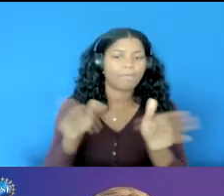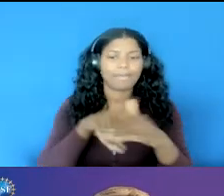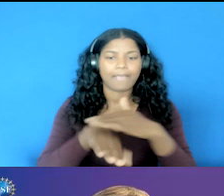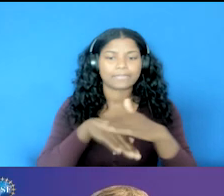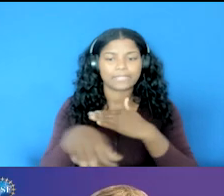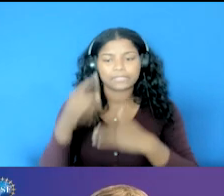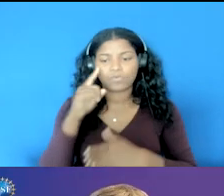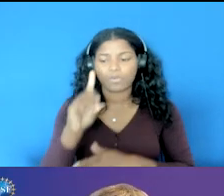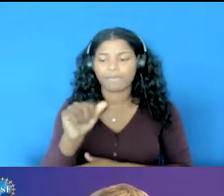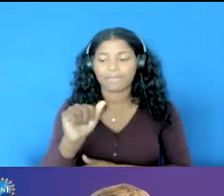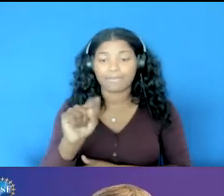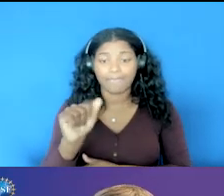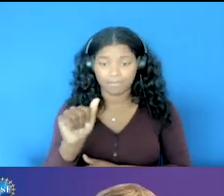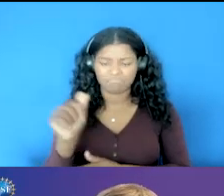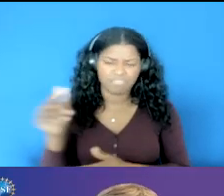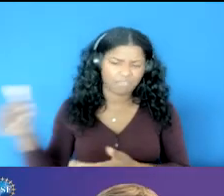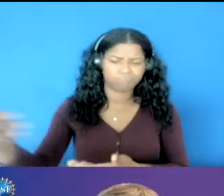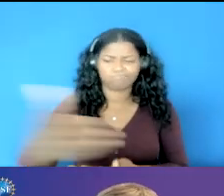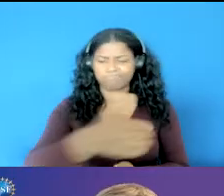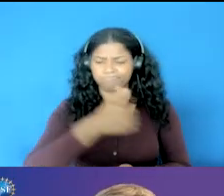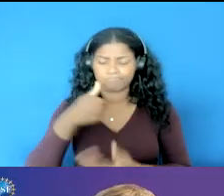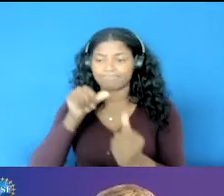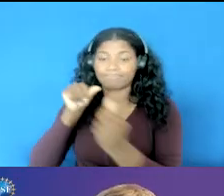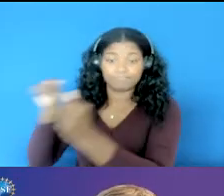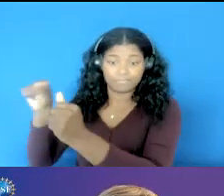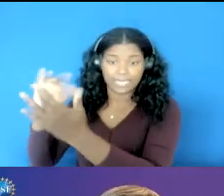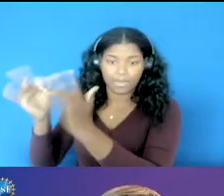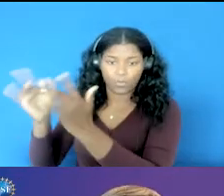by the national ecological observatory network, that's NEON.